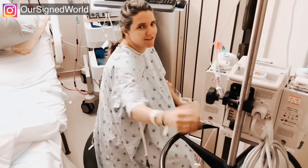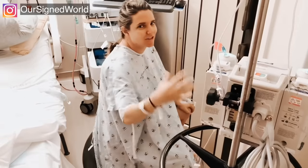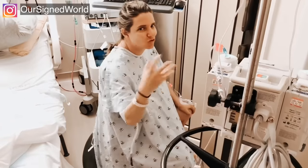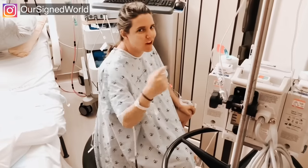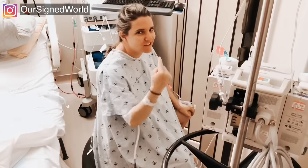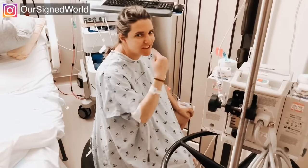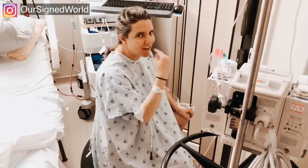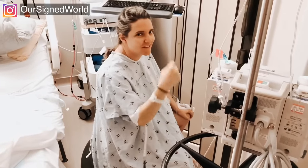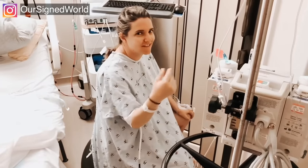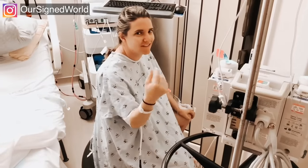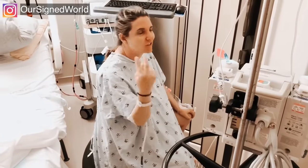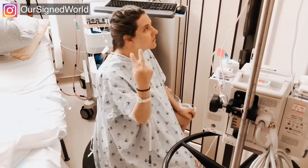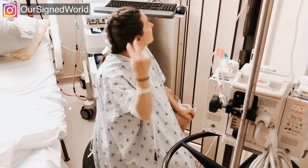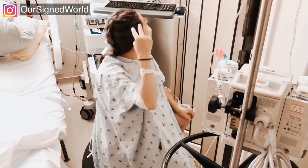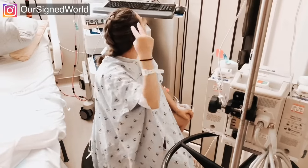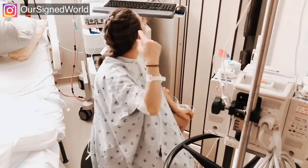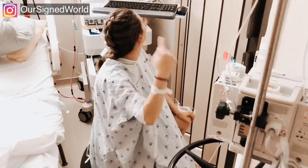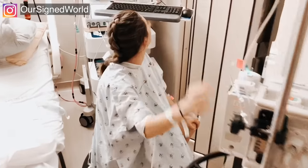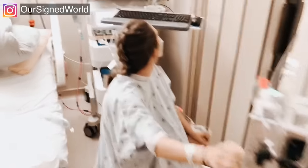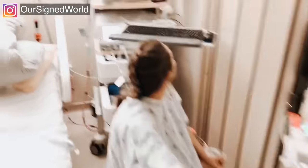Contractions suck! Look,